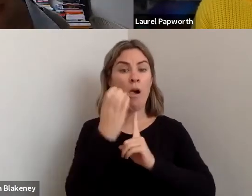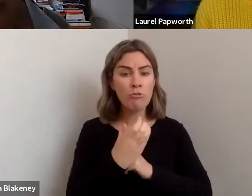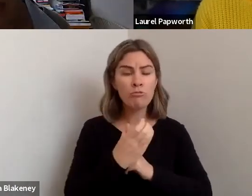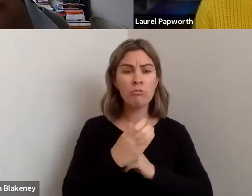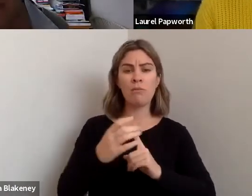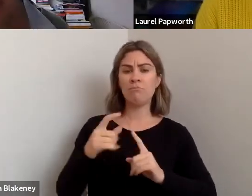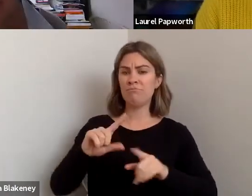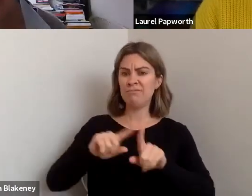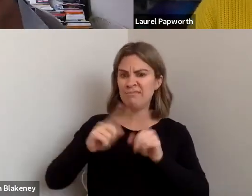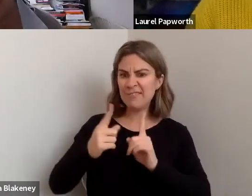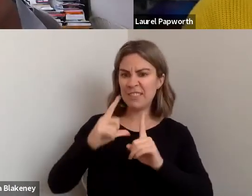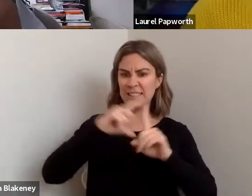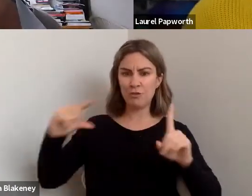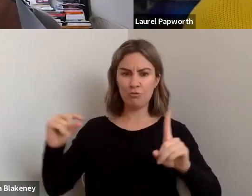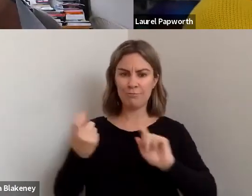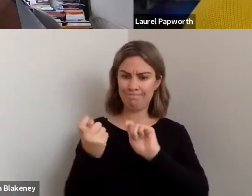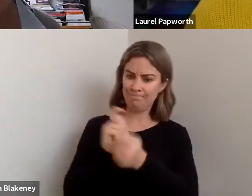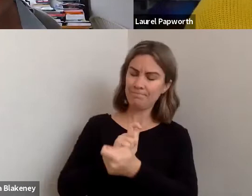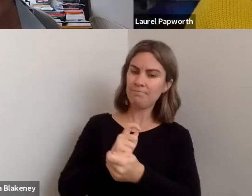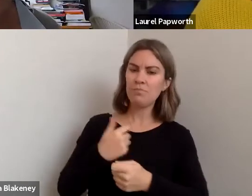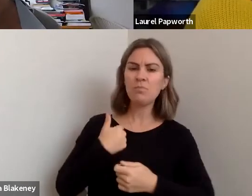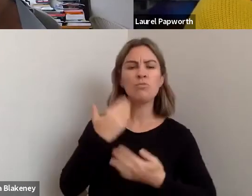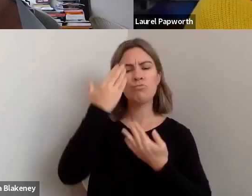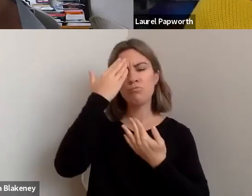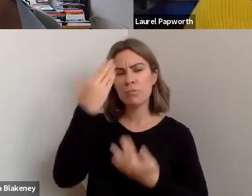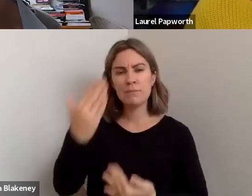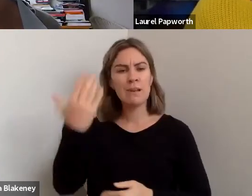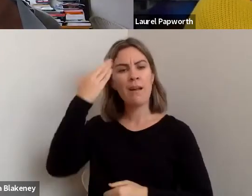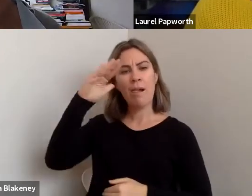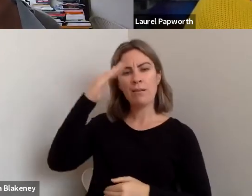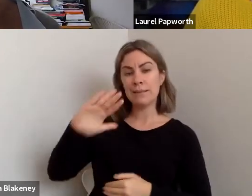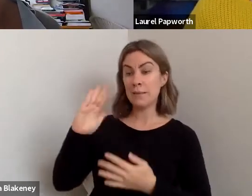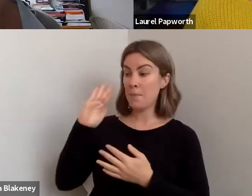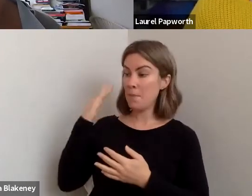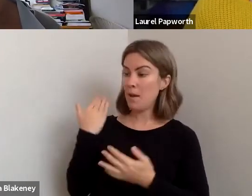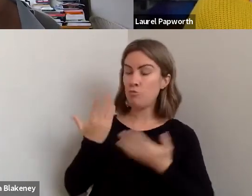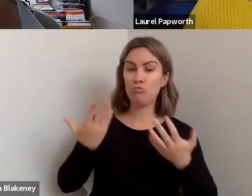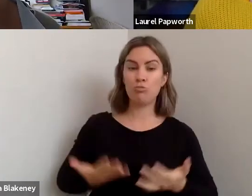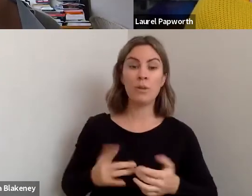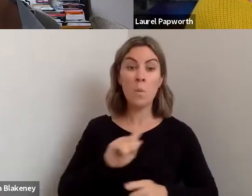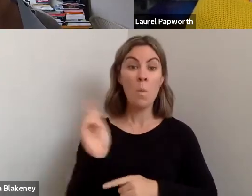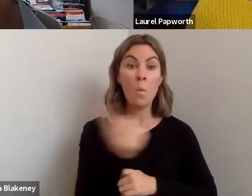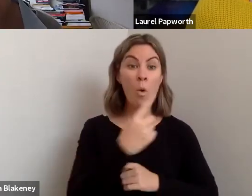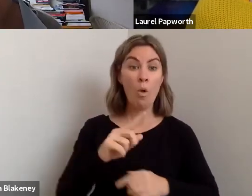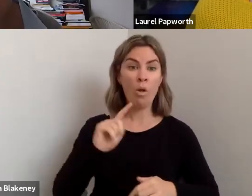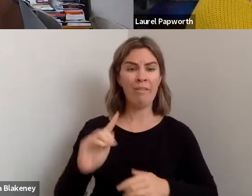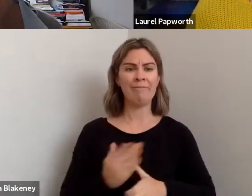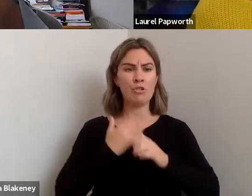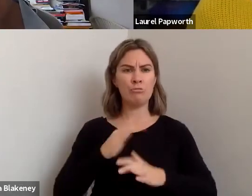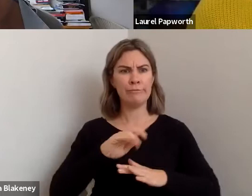I'd like to pay my respects to elders, past and present and acknowledge all First Nation's peoples present and online in this discussion.